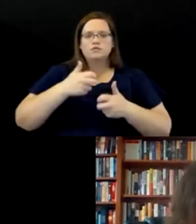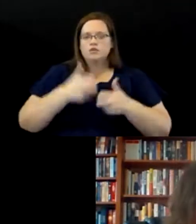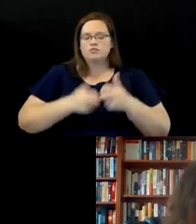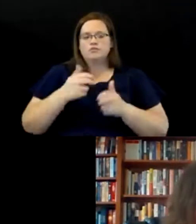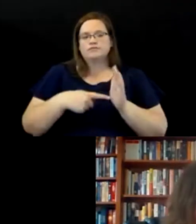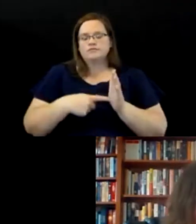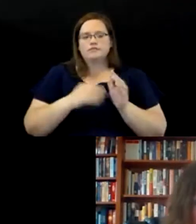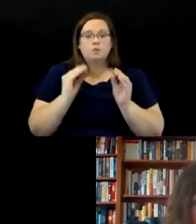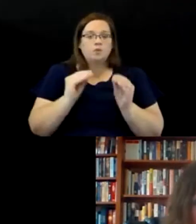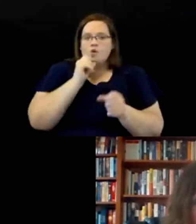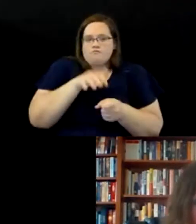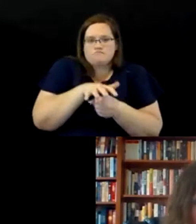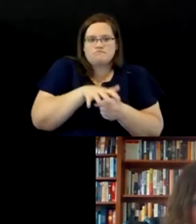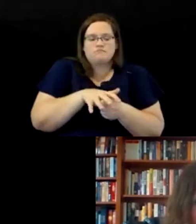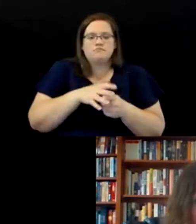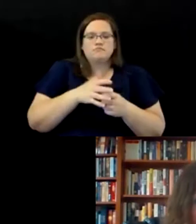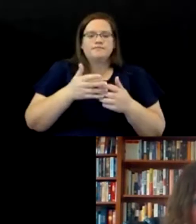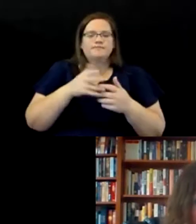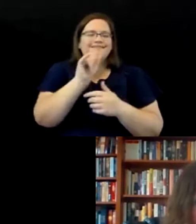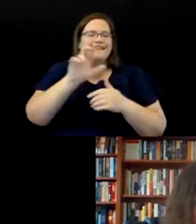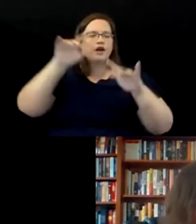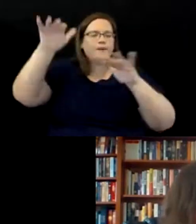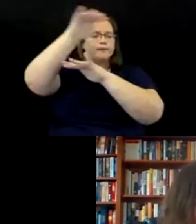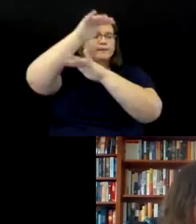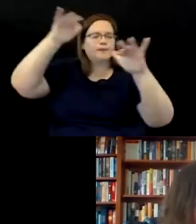inadequate ventilation systems. So could the federal stimulus money